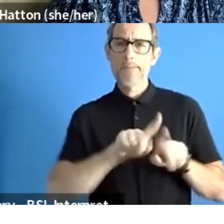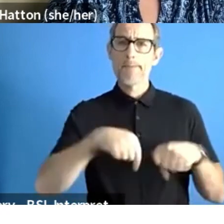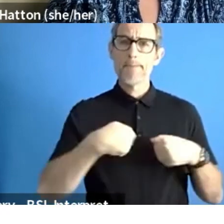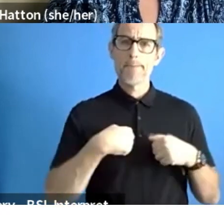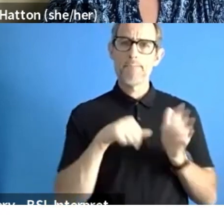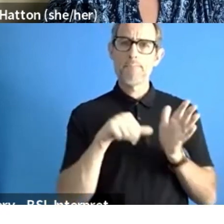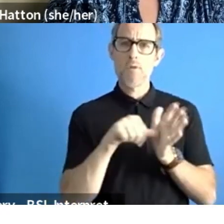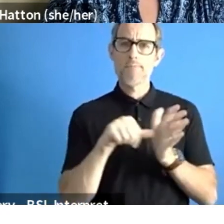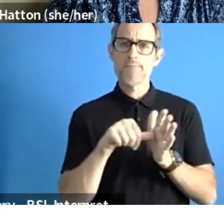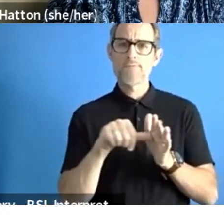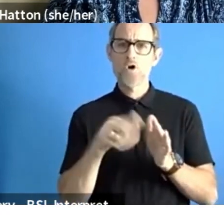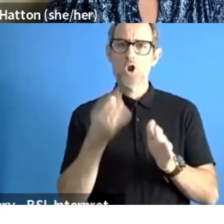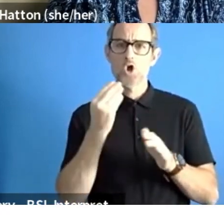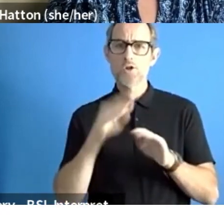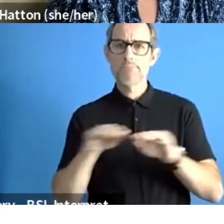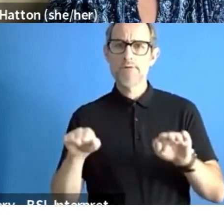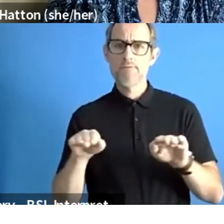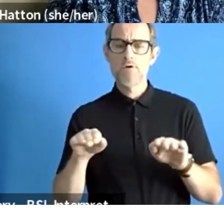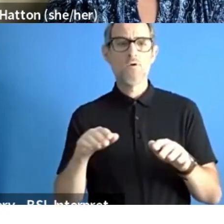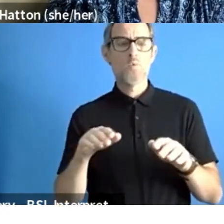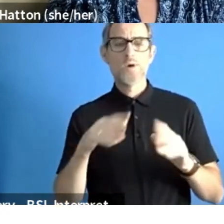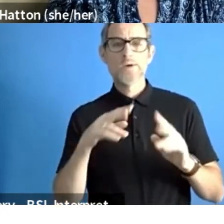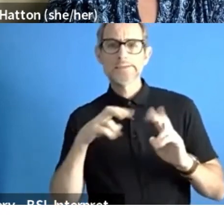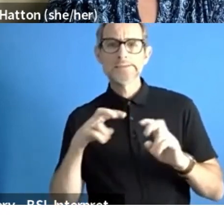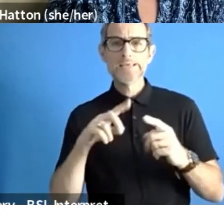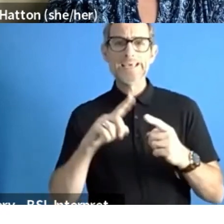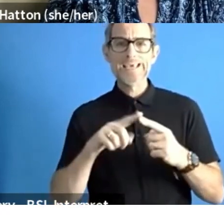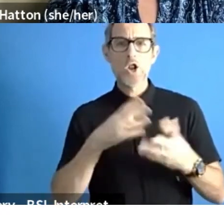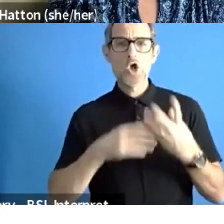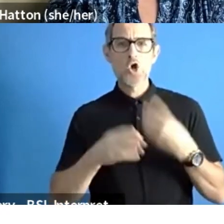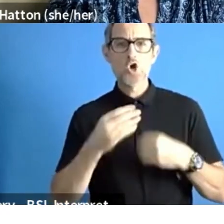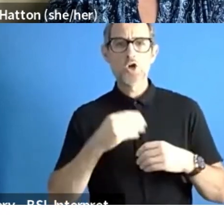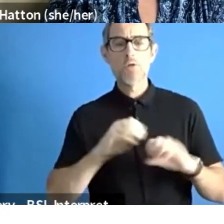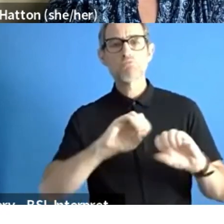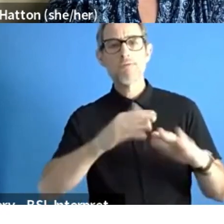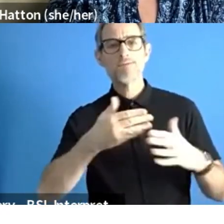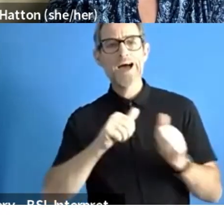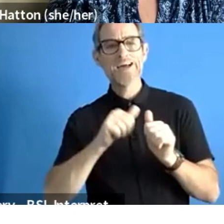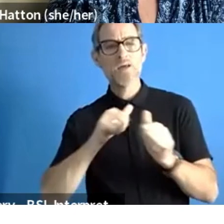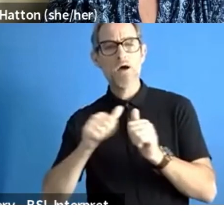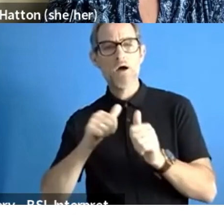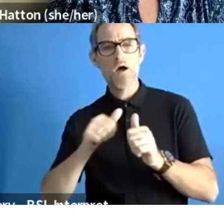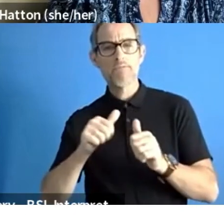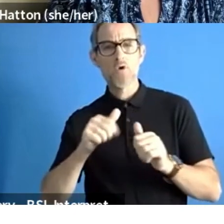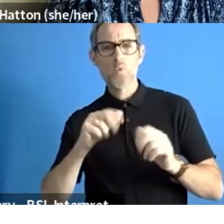and we're looking for E-learning providers and making sure they're